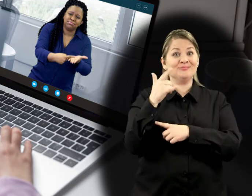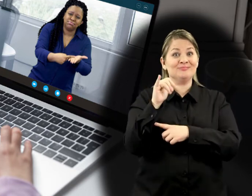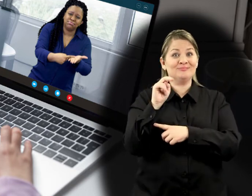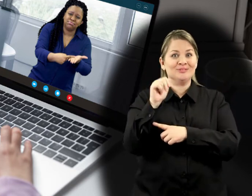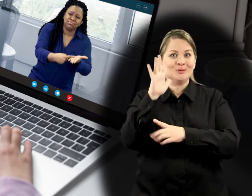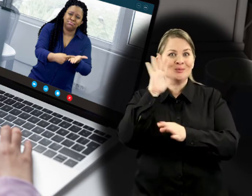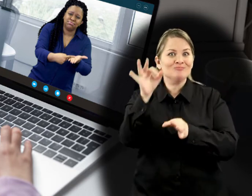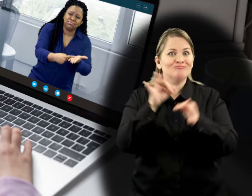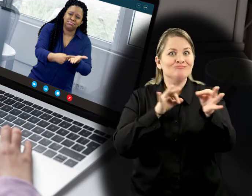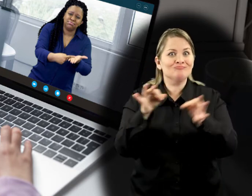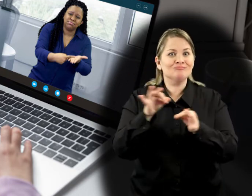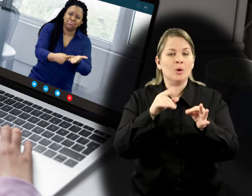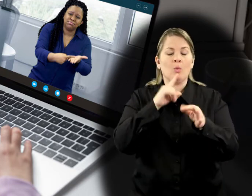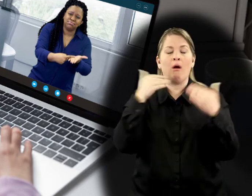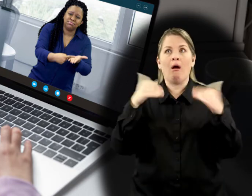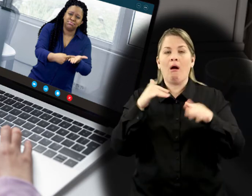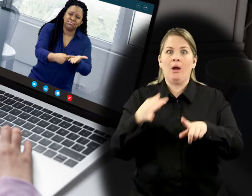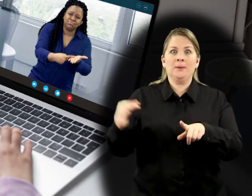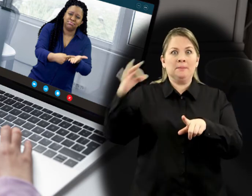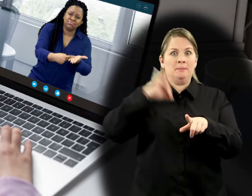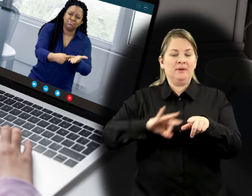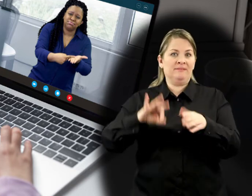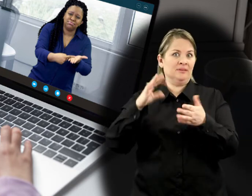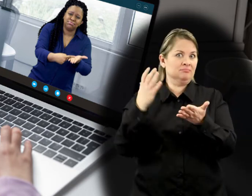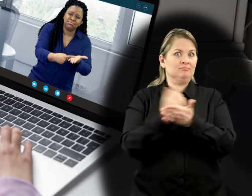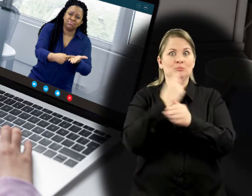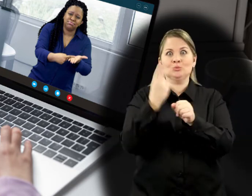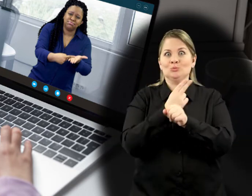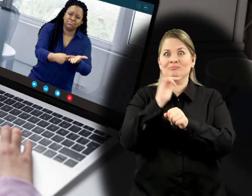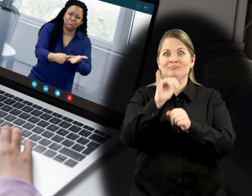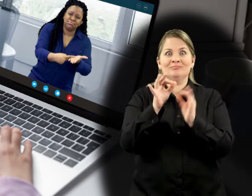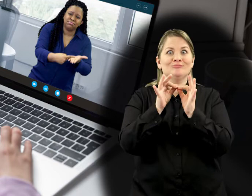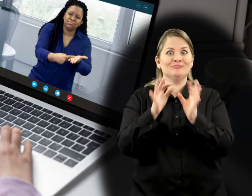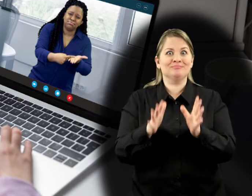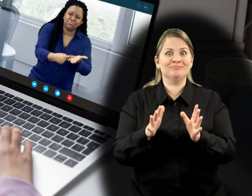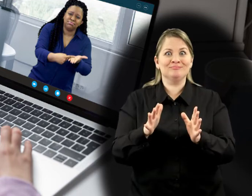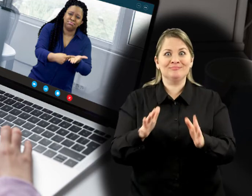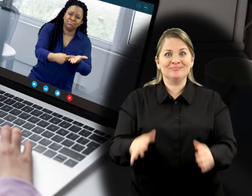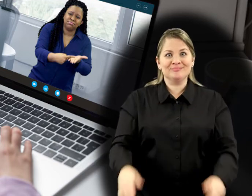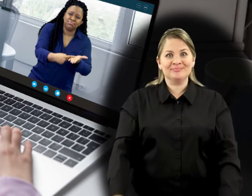Regina explains how this benefits the company in this short video.